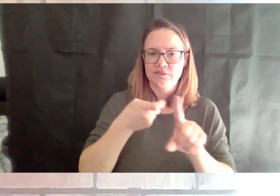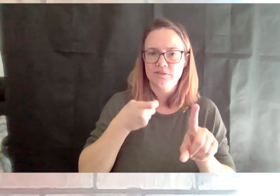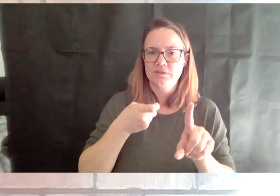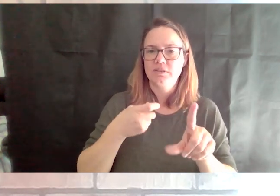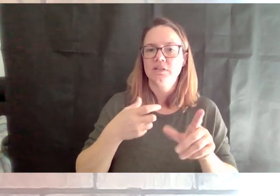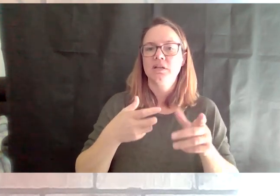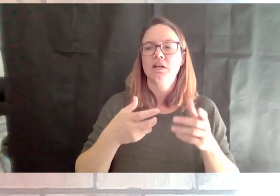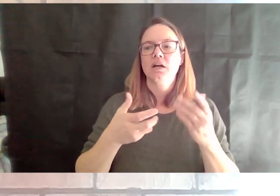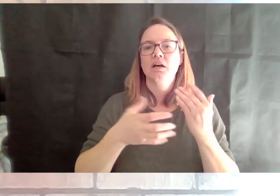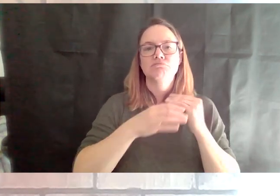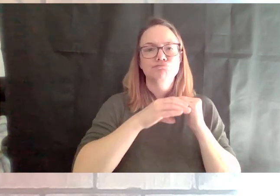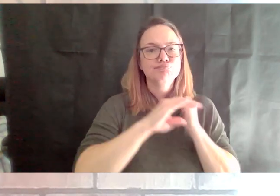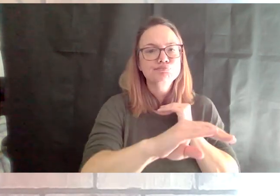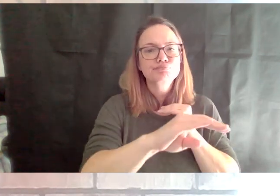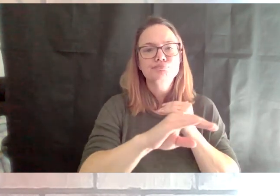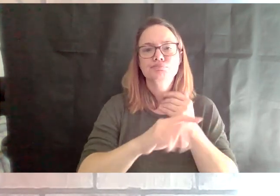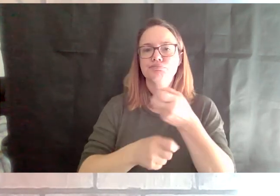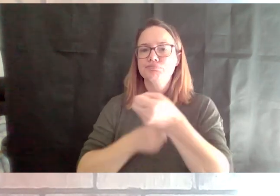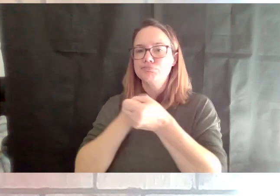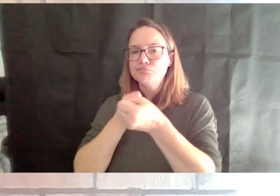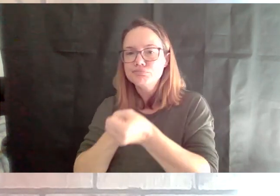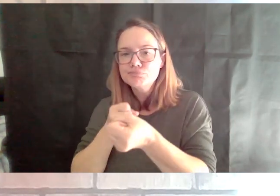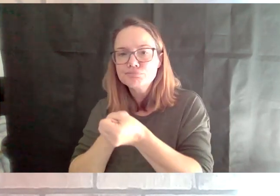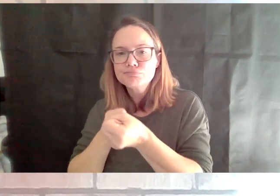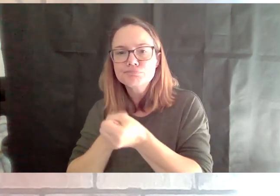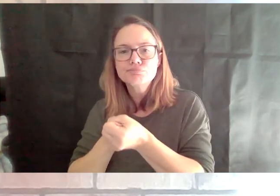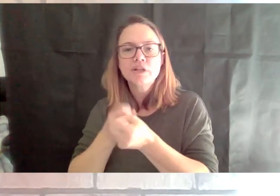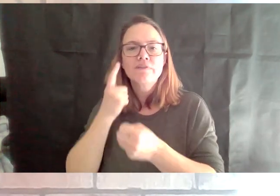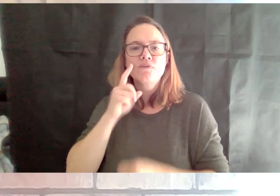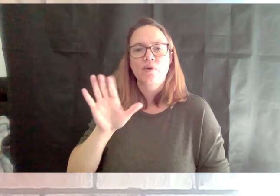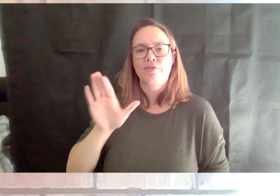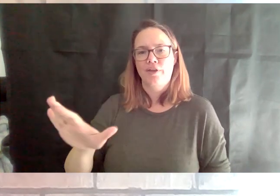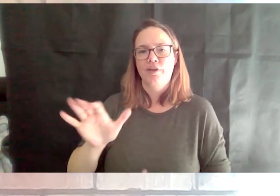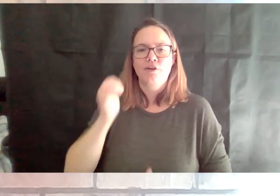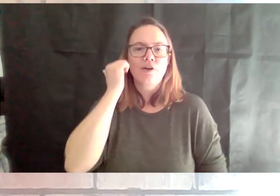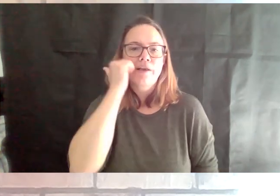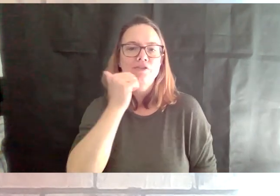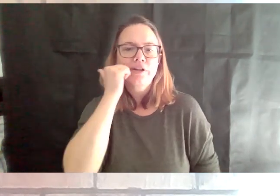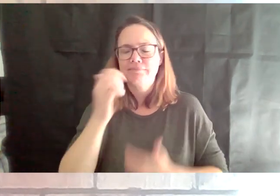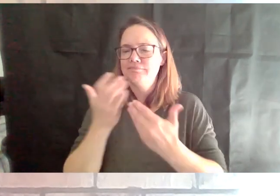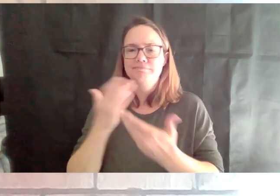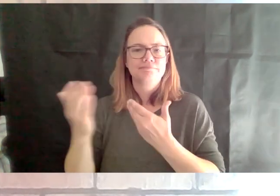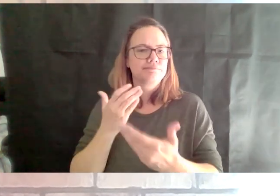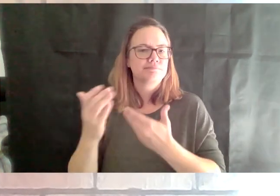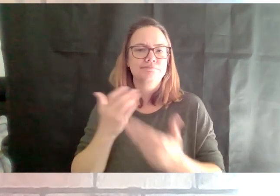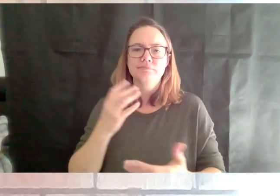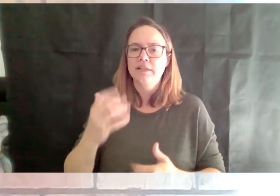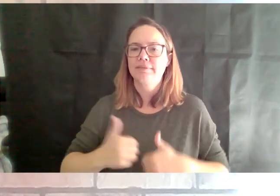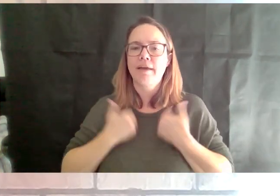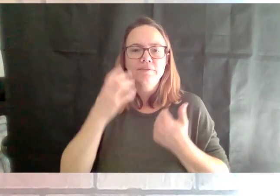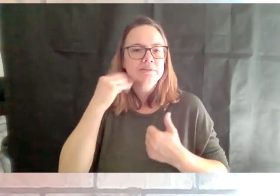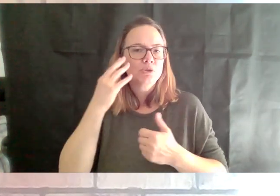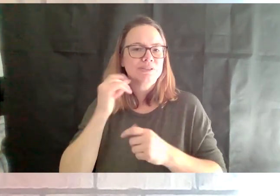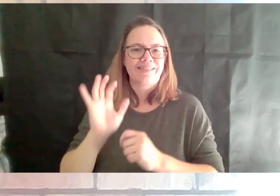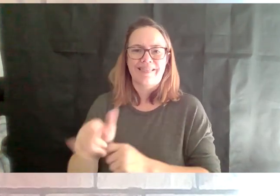a sense of assurance to the client in their everyday, no matter what they're going through in their life at the moment.